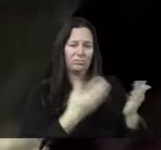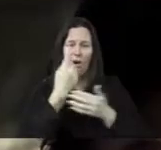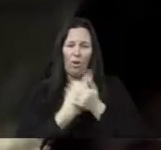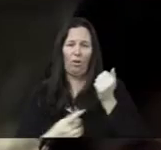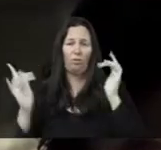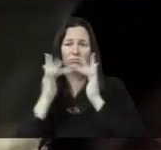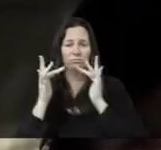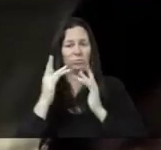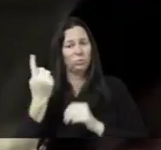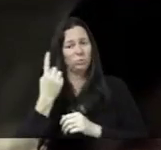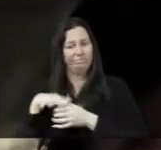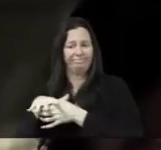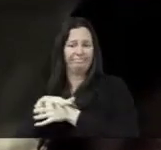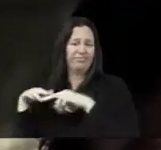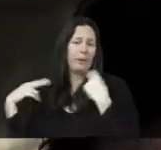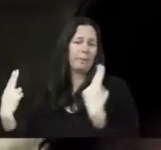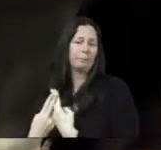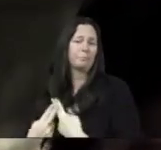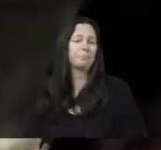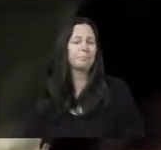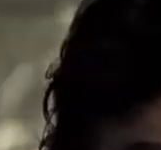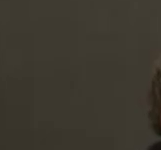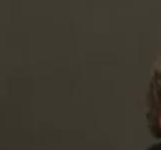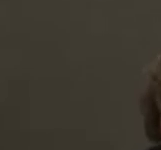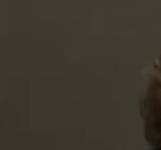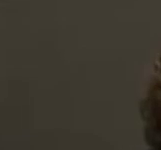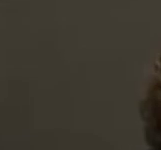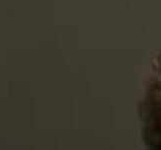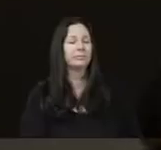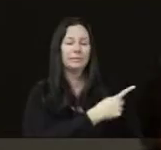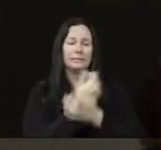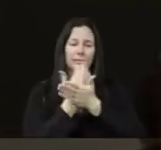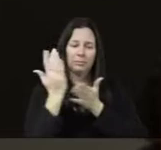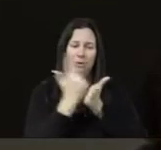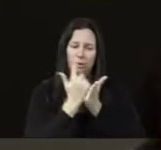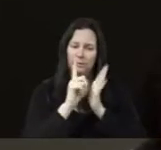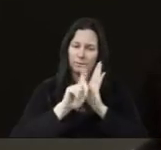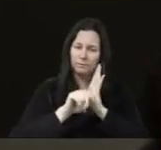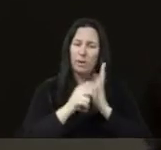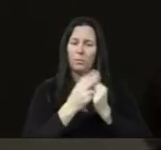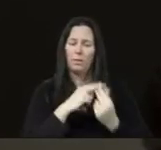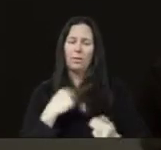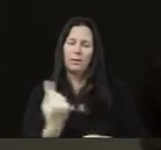His only contact is with family. He spends a lot of the time with us during the day,